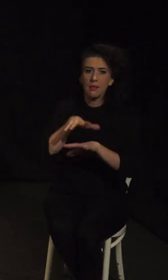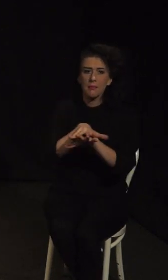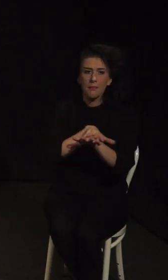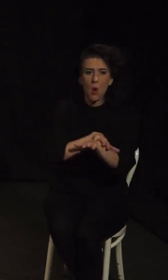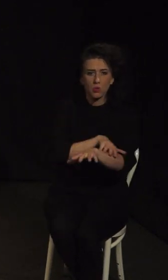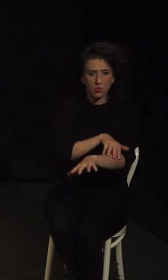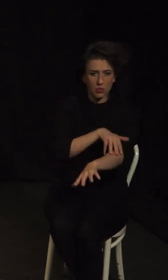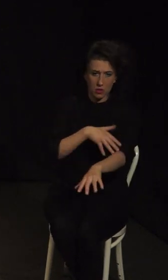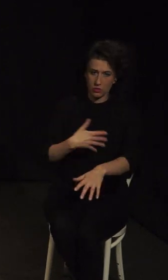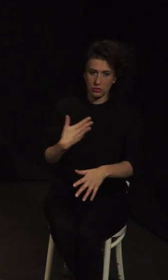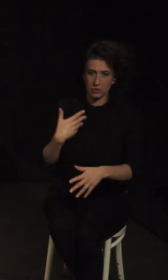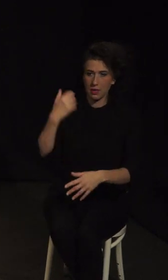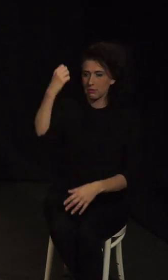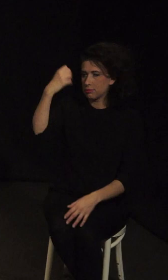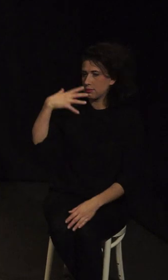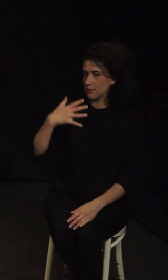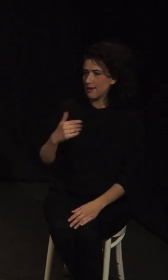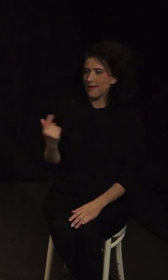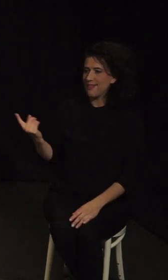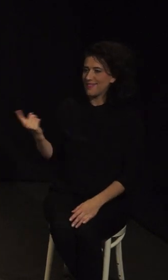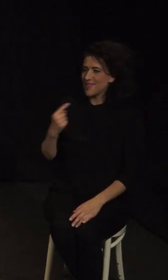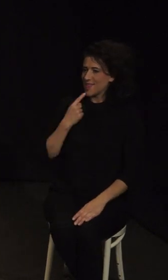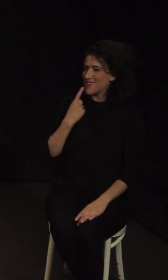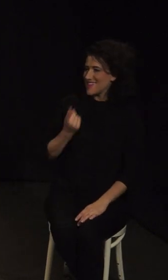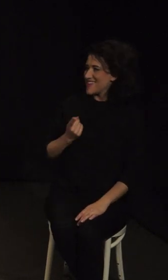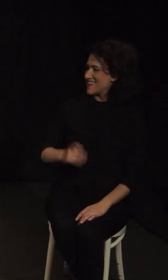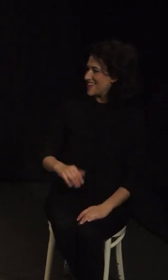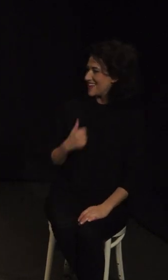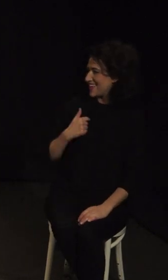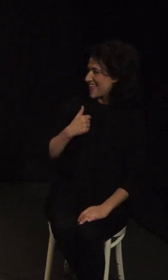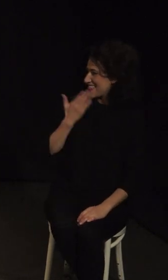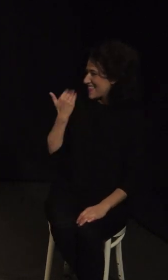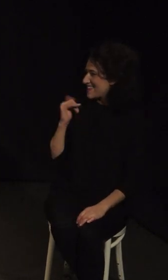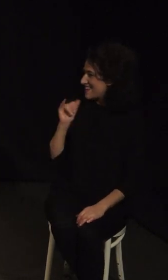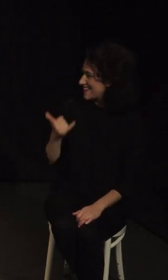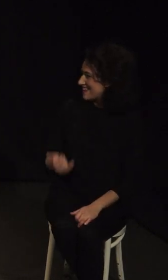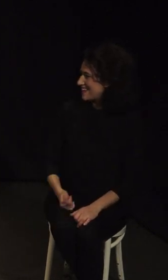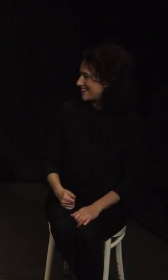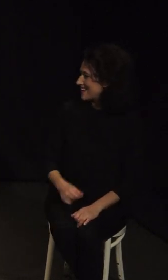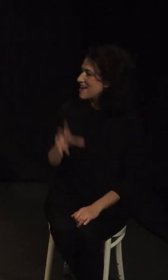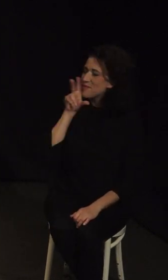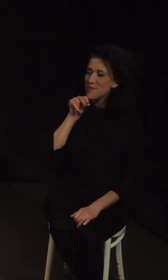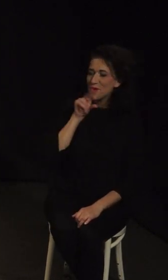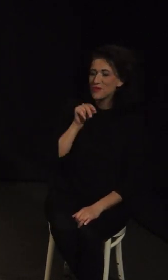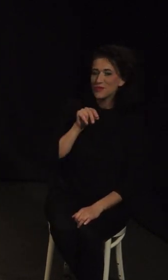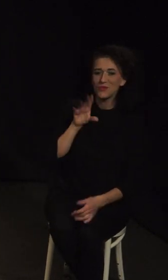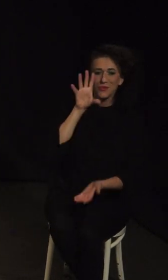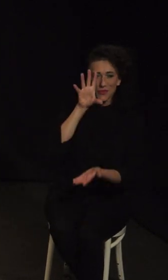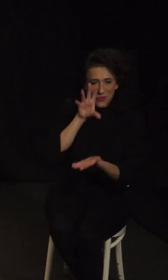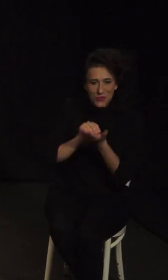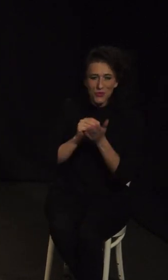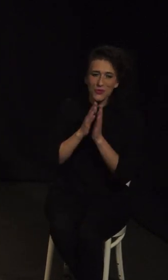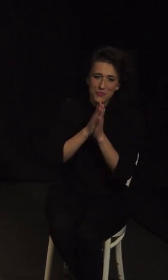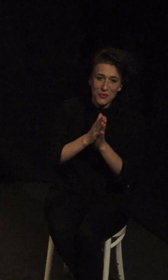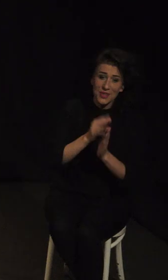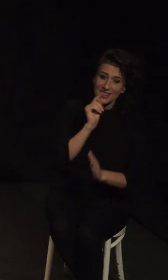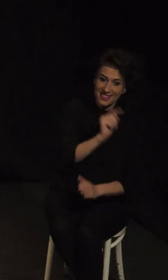I won't say it like you do, but if you could repeat this line and explain why you like it so much.